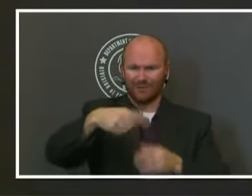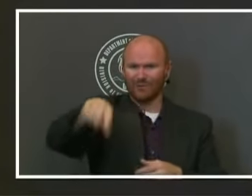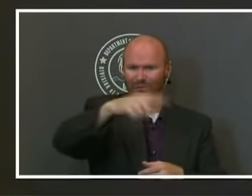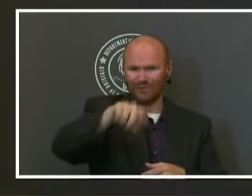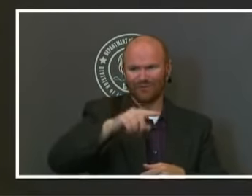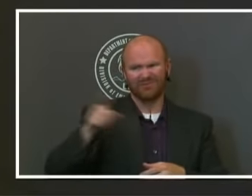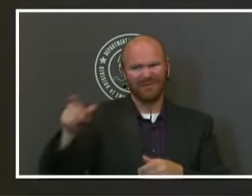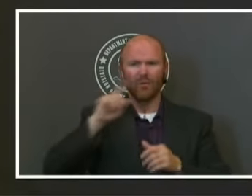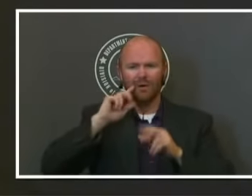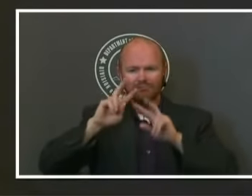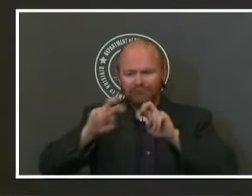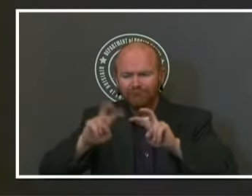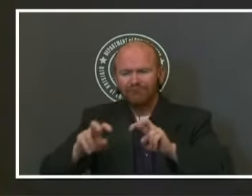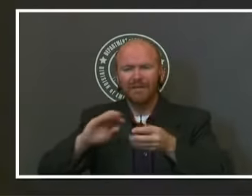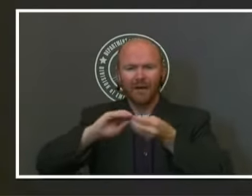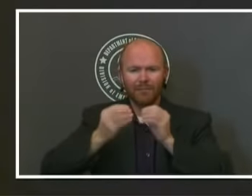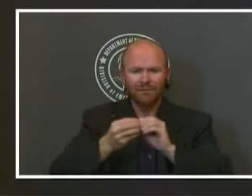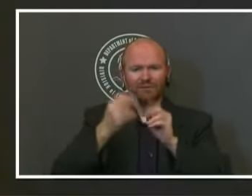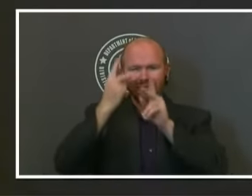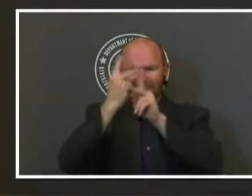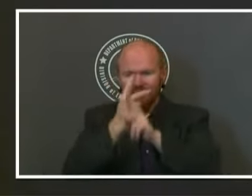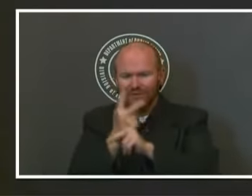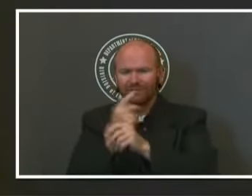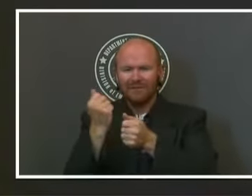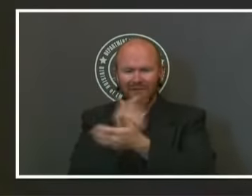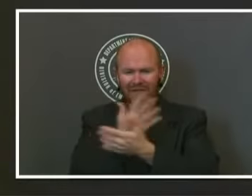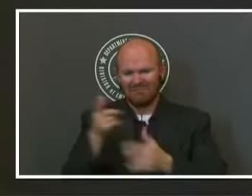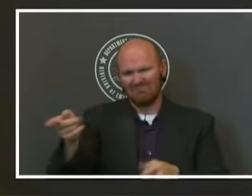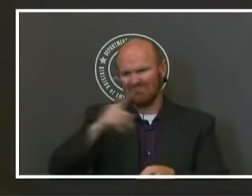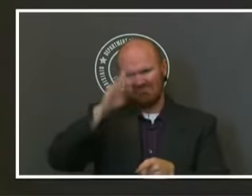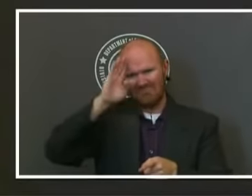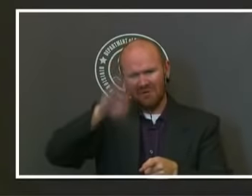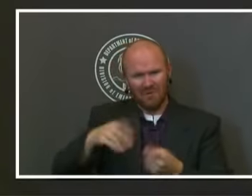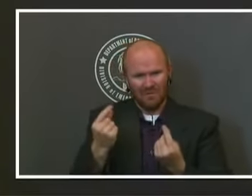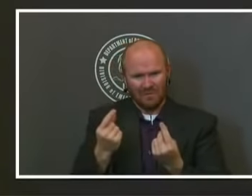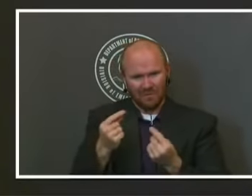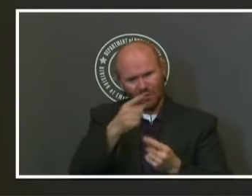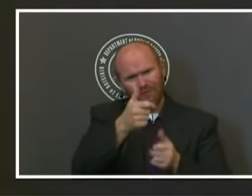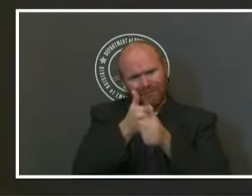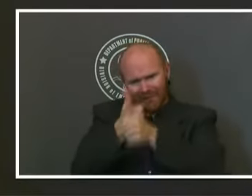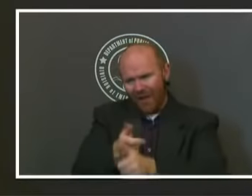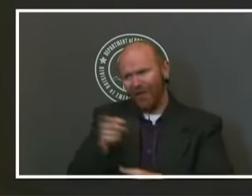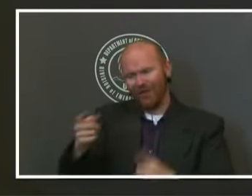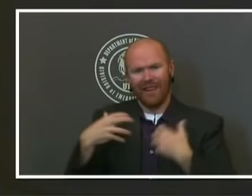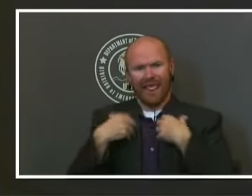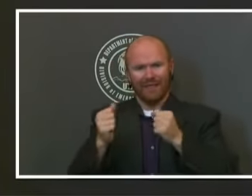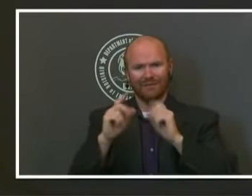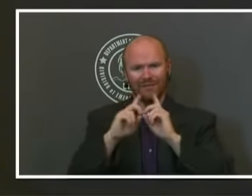determinations as far as what the transmission rates are in